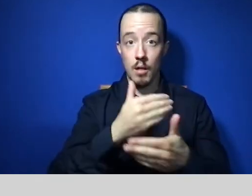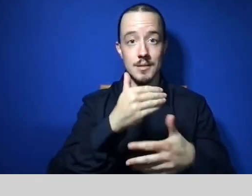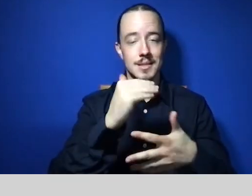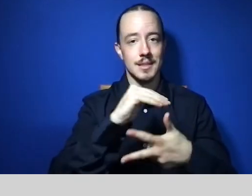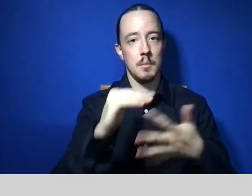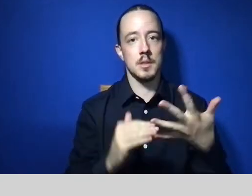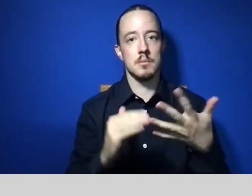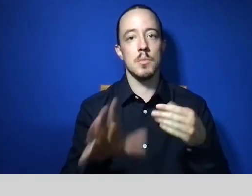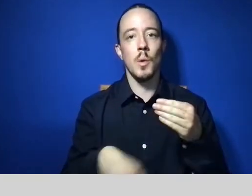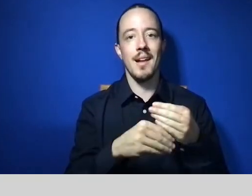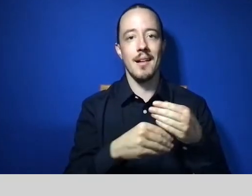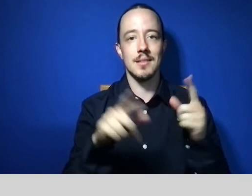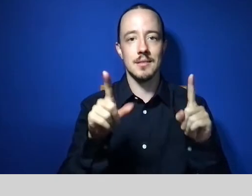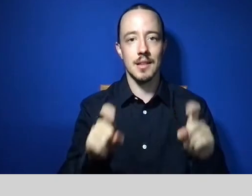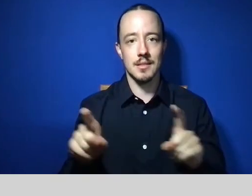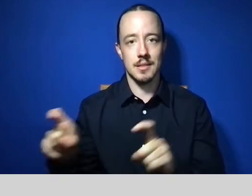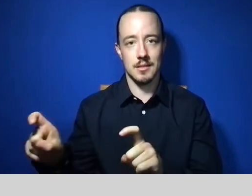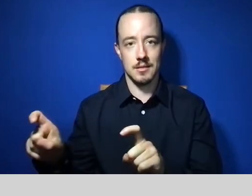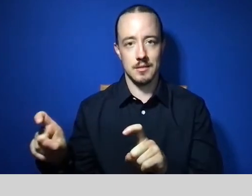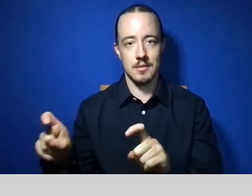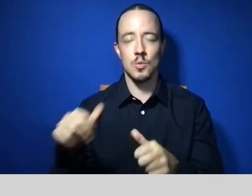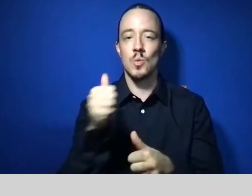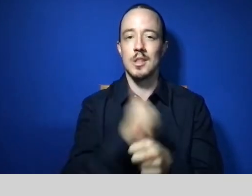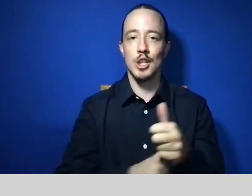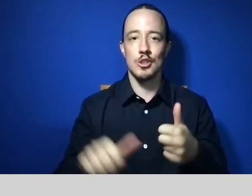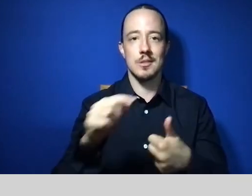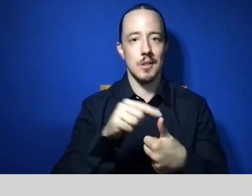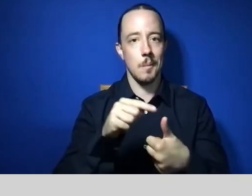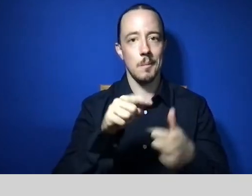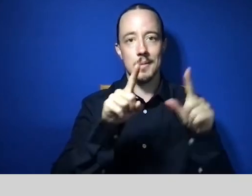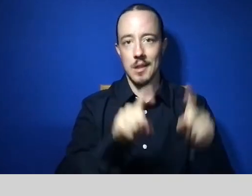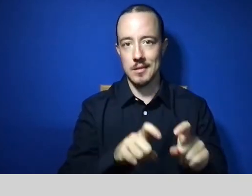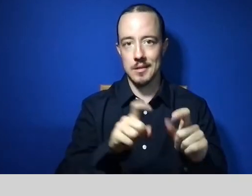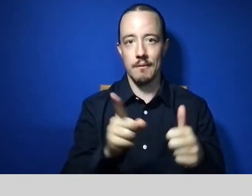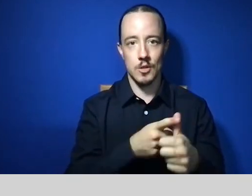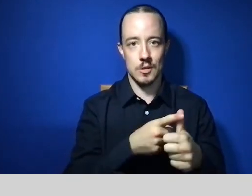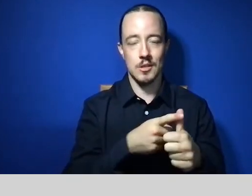but we can add in testing, right? So each of our steps say we're gathering data